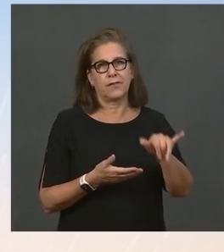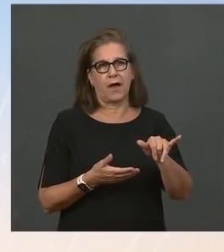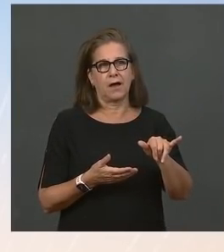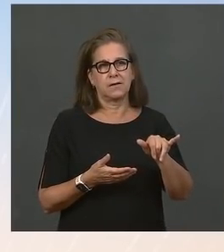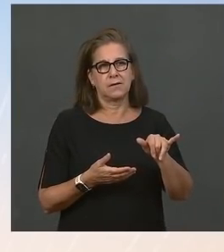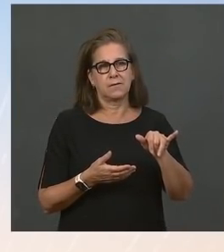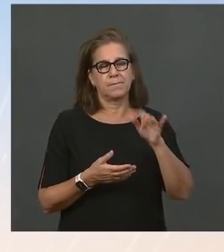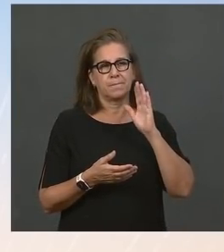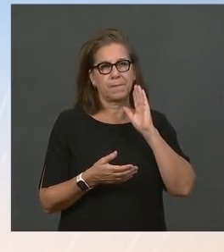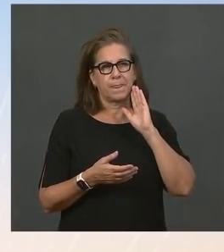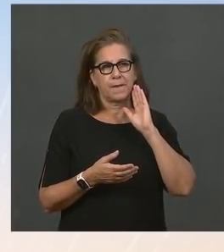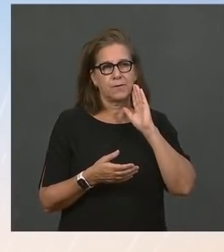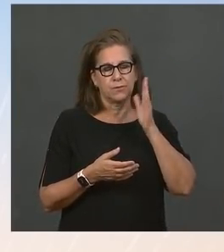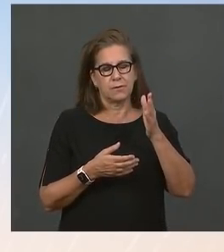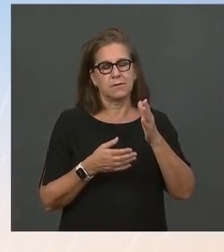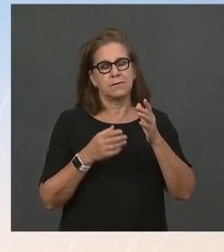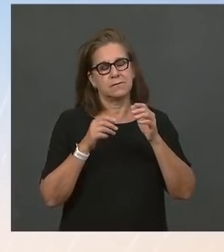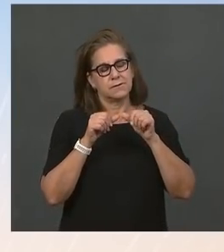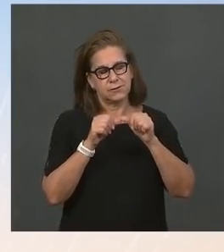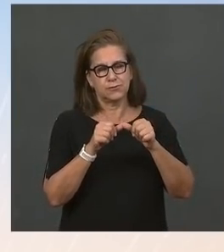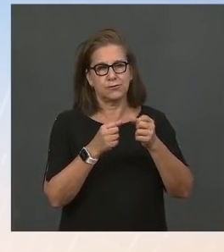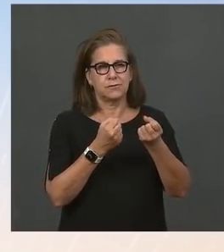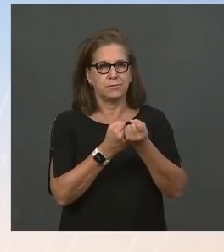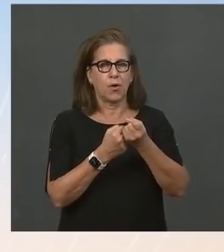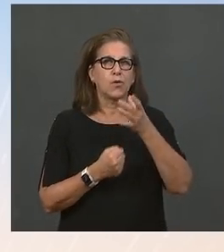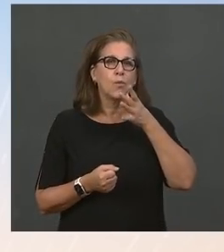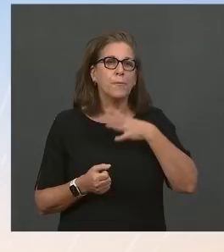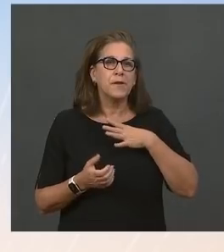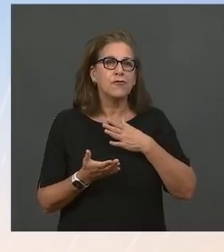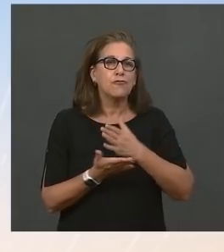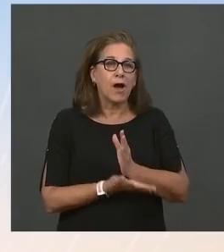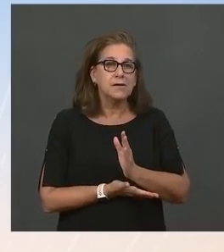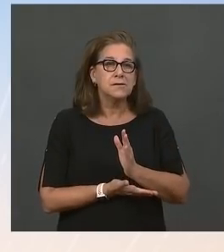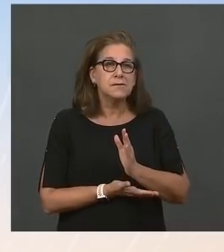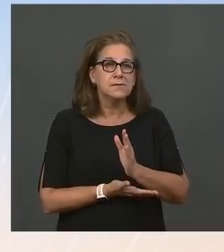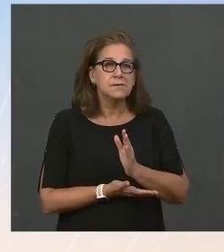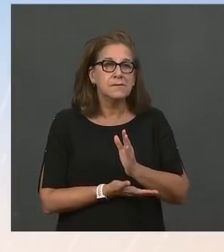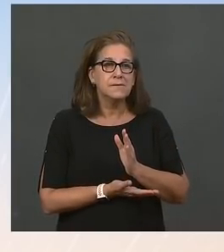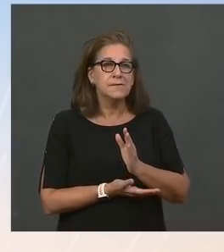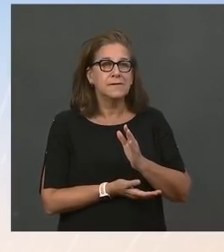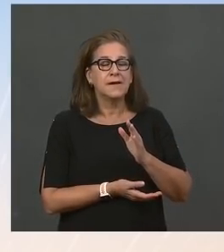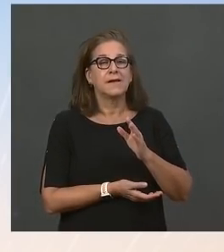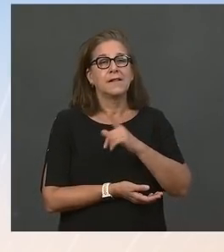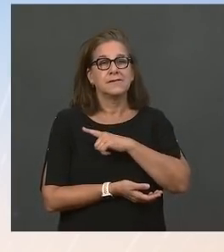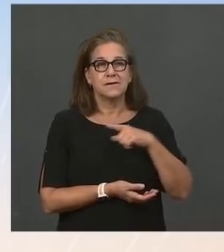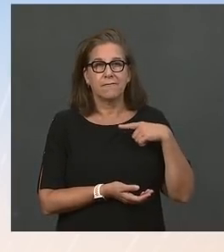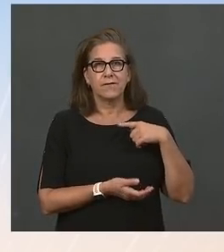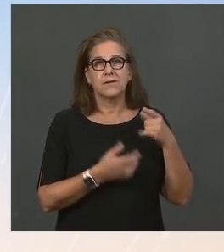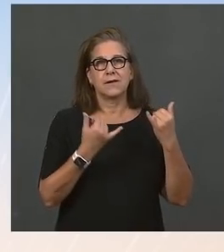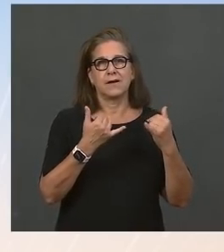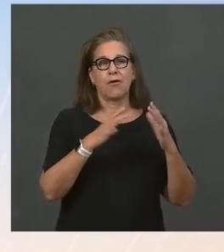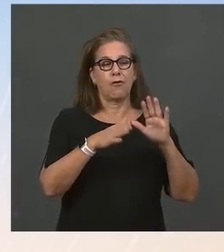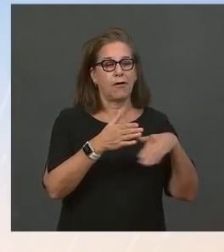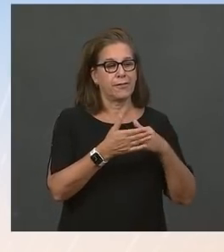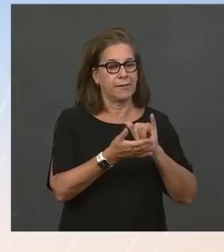But, in terms of any litigation steps, I would point you to the Department of Justice. The Press: But contingencies if the Supreme Court is to uphold that present ban? What contingencies --